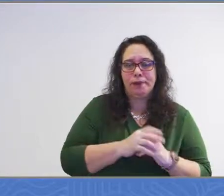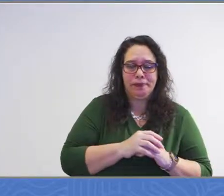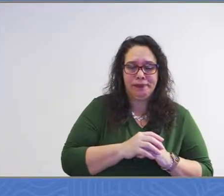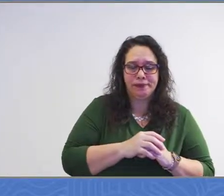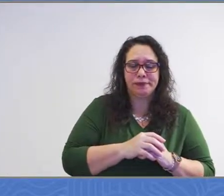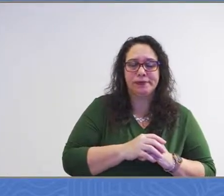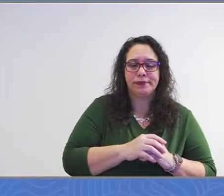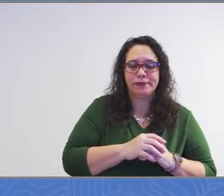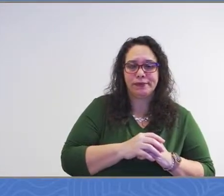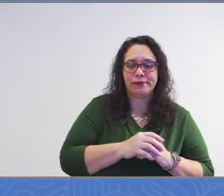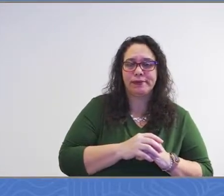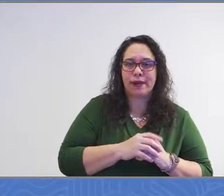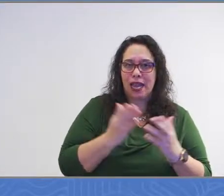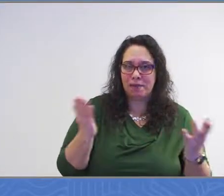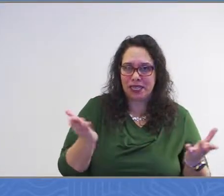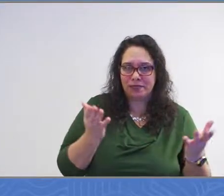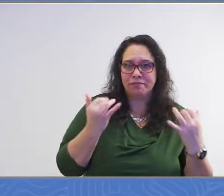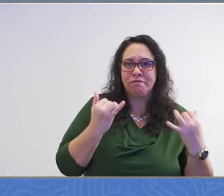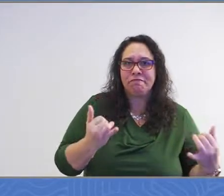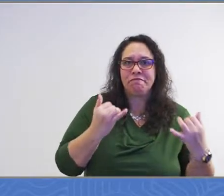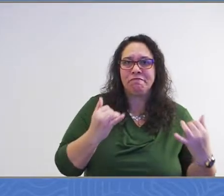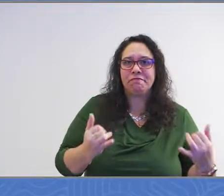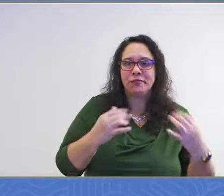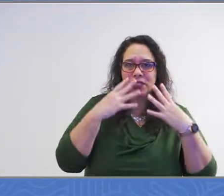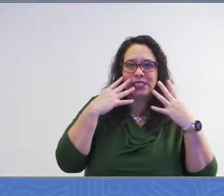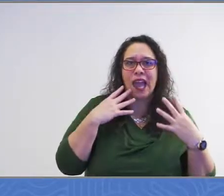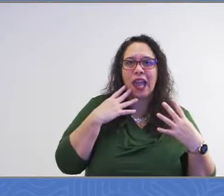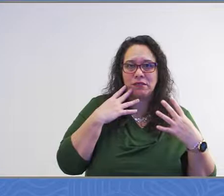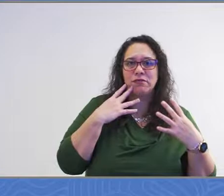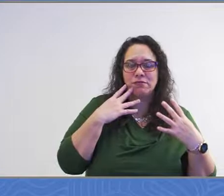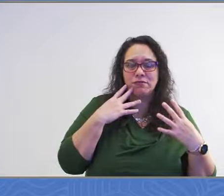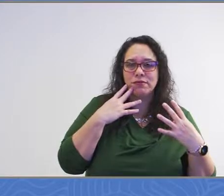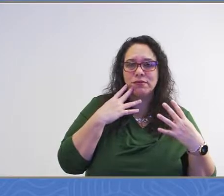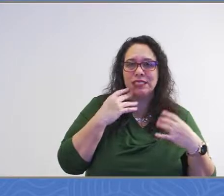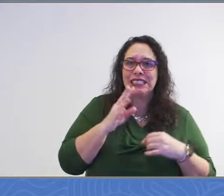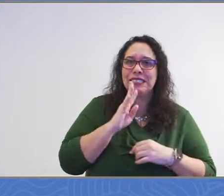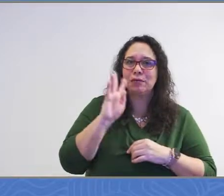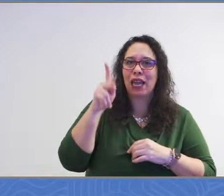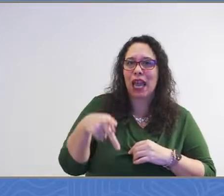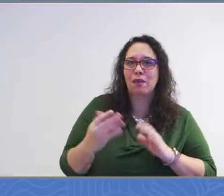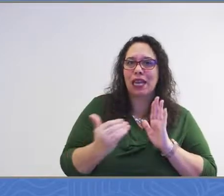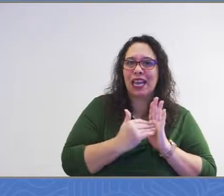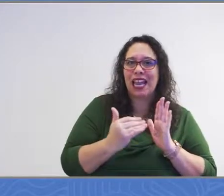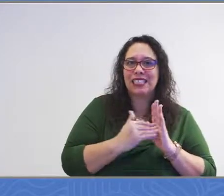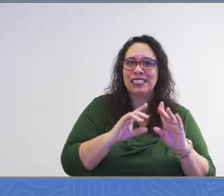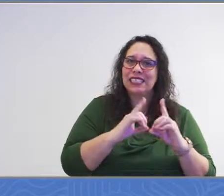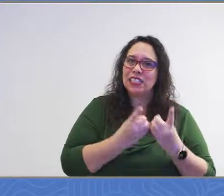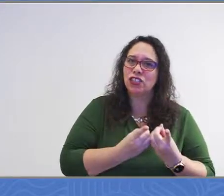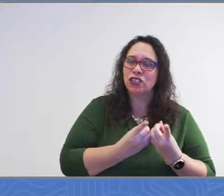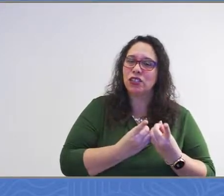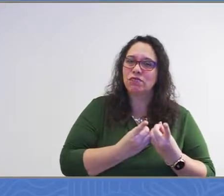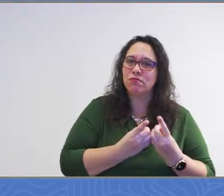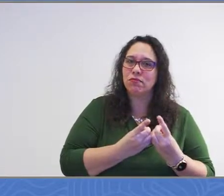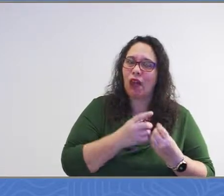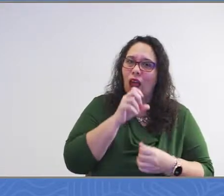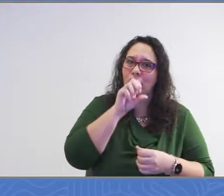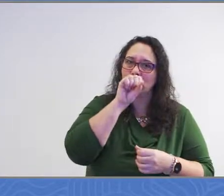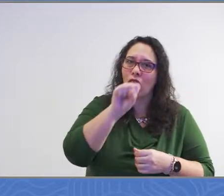I come to you today and it saddens me to come here and to speak up against the district that I once loved and trusted.